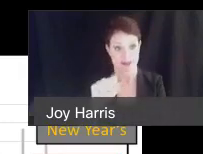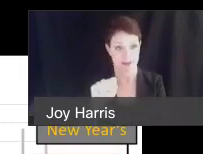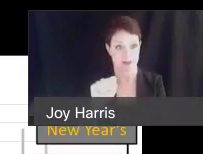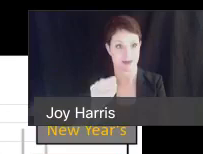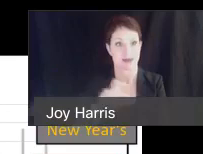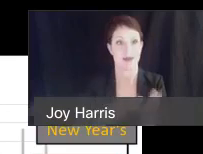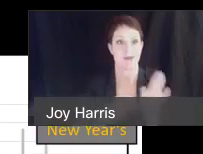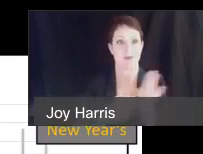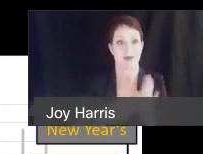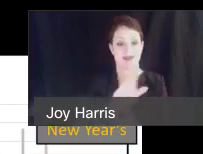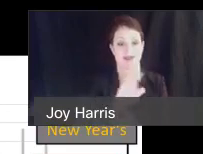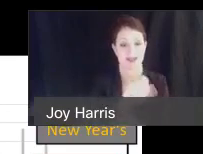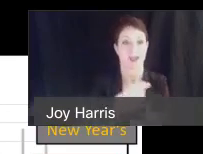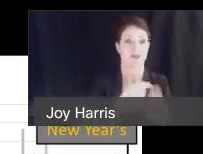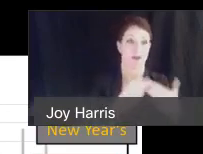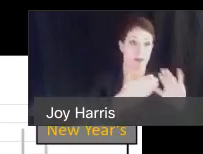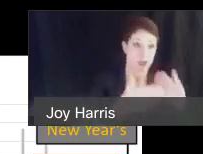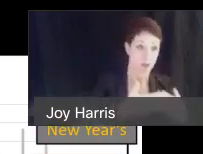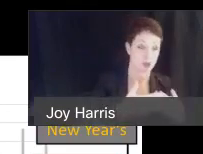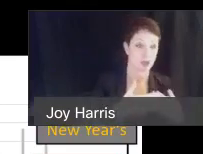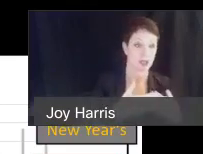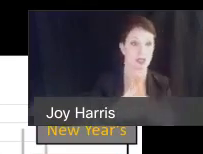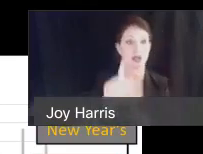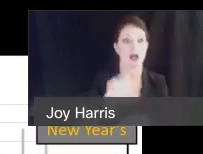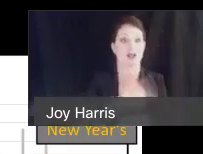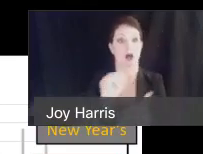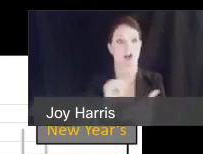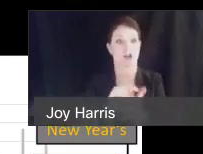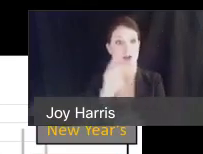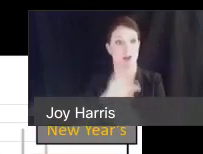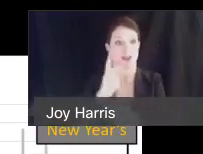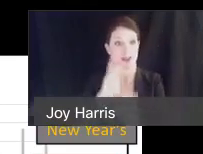from the community, long-term care facilities, and any other congregate